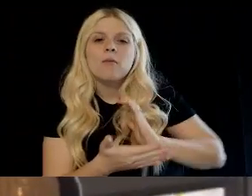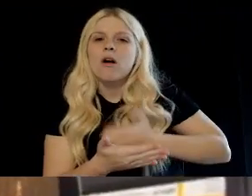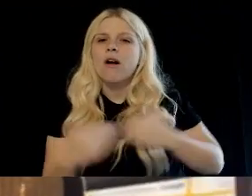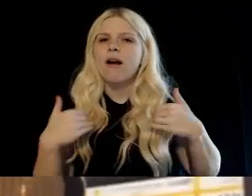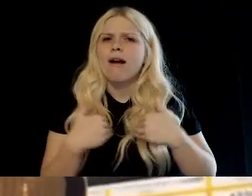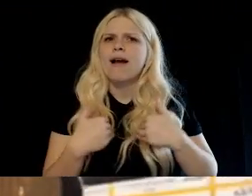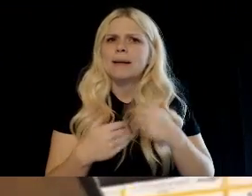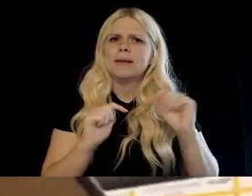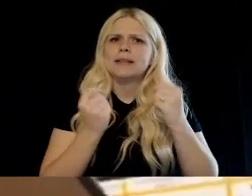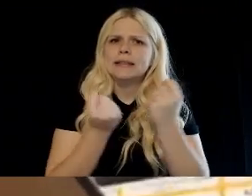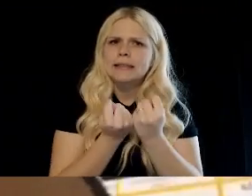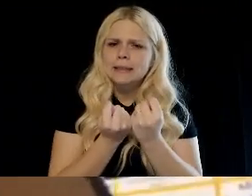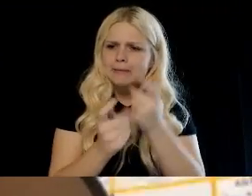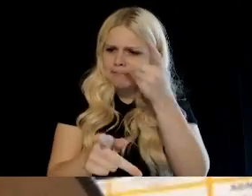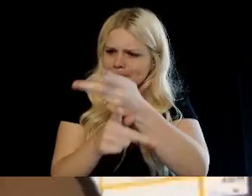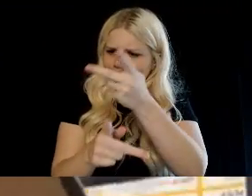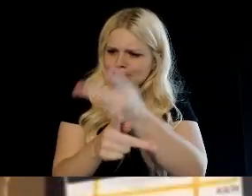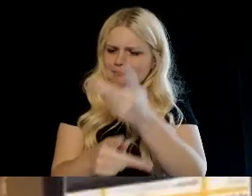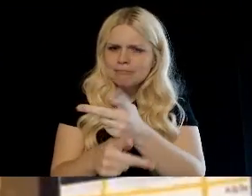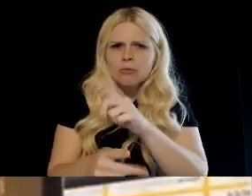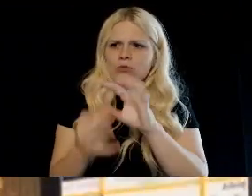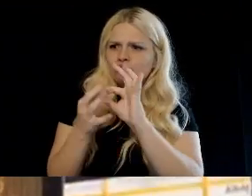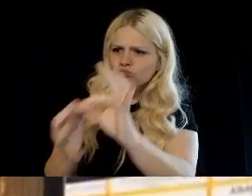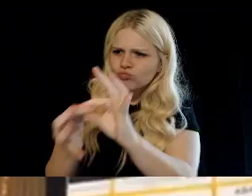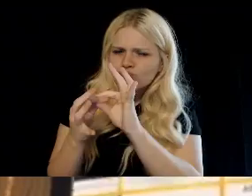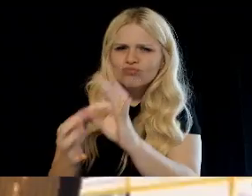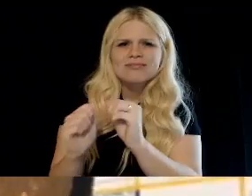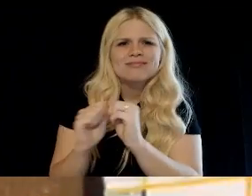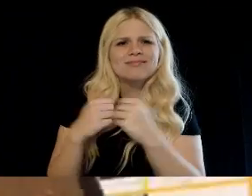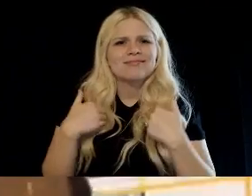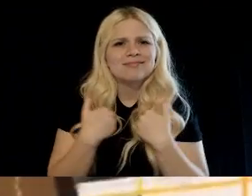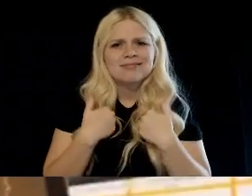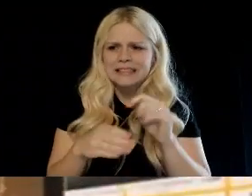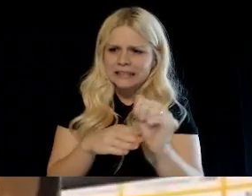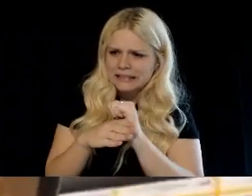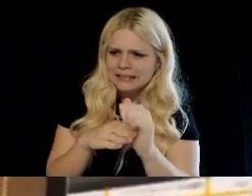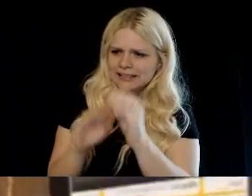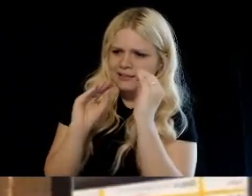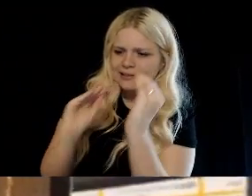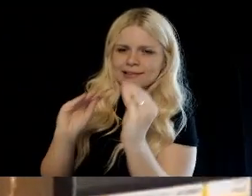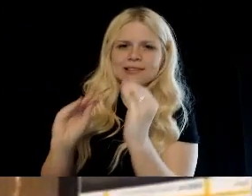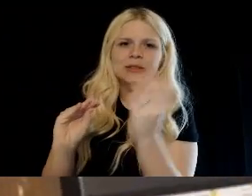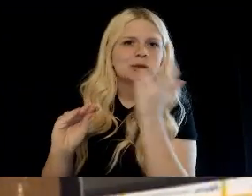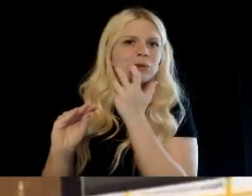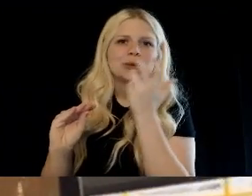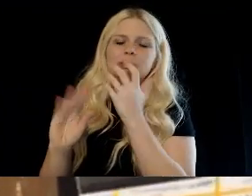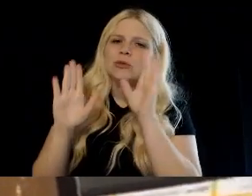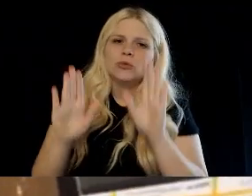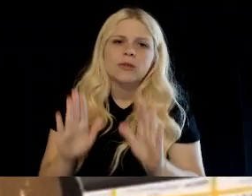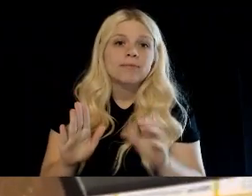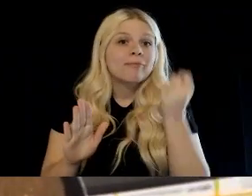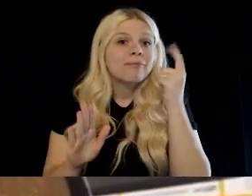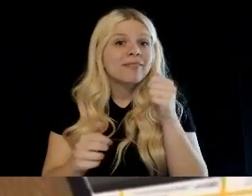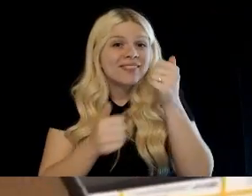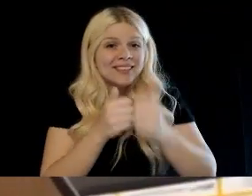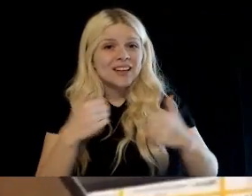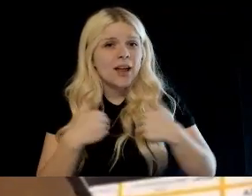the relationships they haven't the animals and the training that they do and every species is very different, so each day this week we're gonna focus on